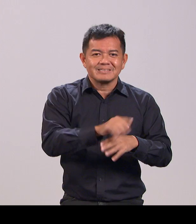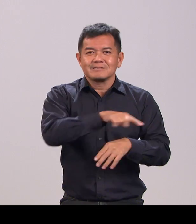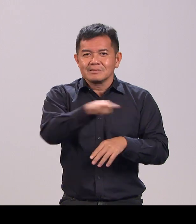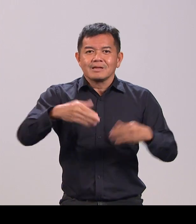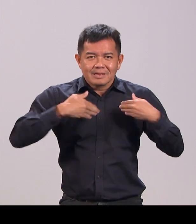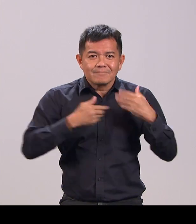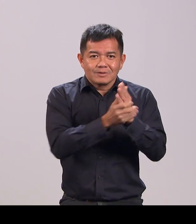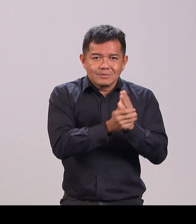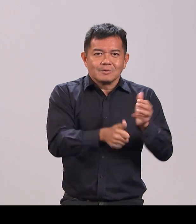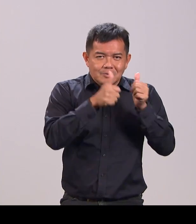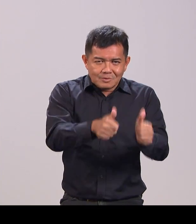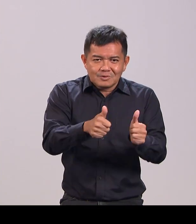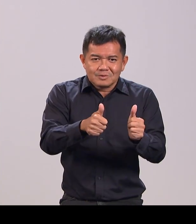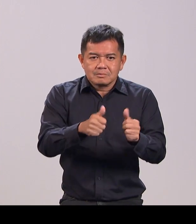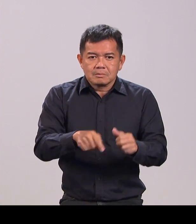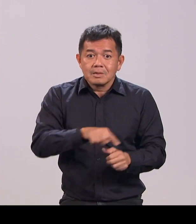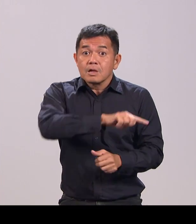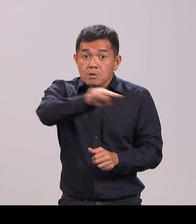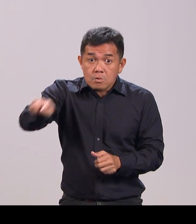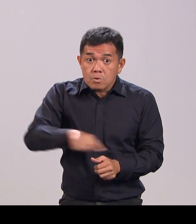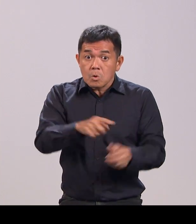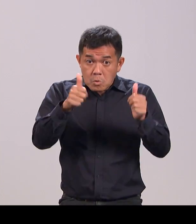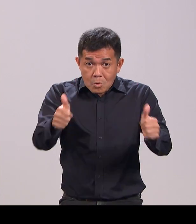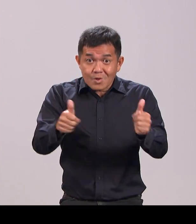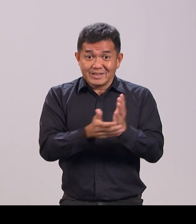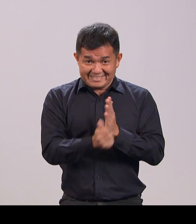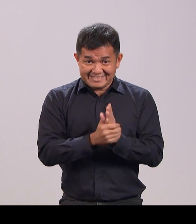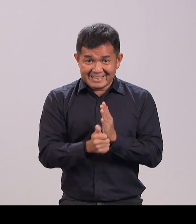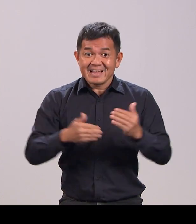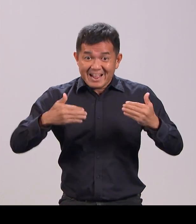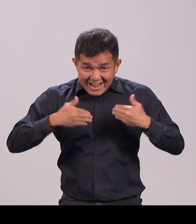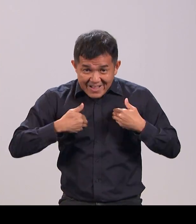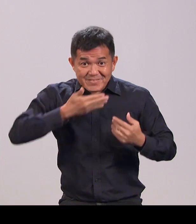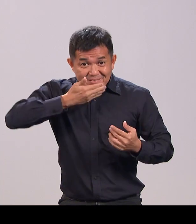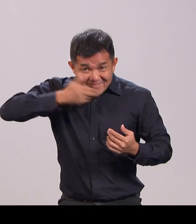And if we give our workforce skills, we will enable them to hold better jobs, earn better pay.